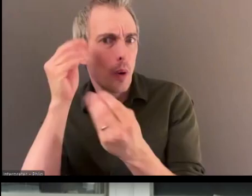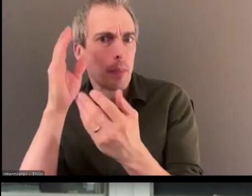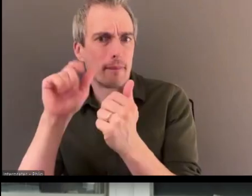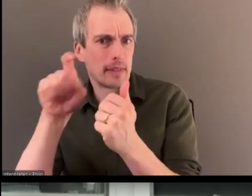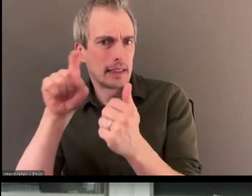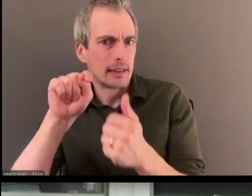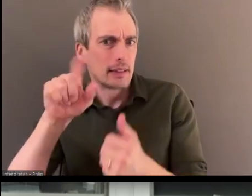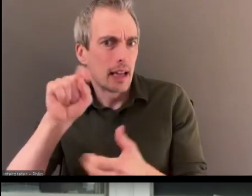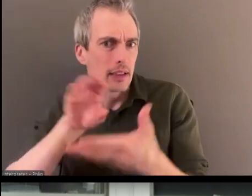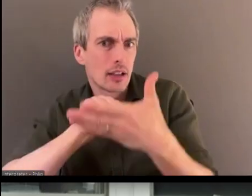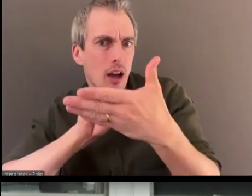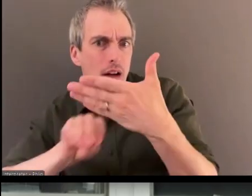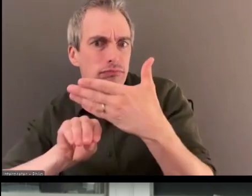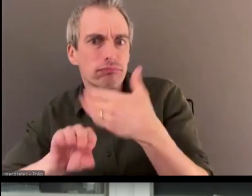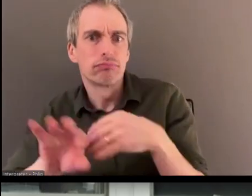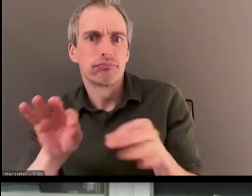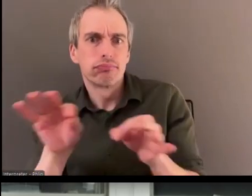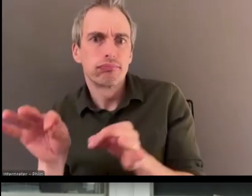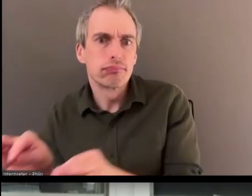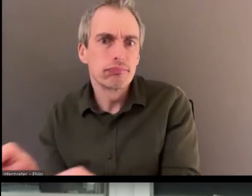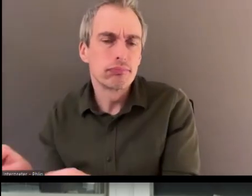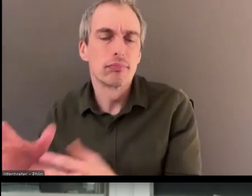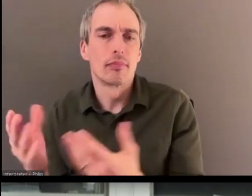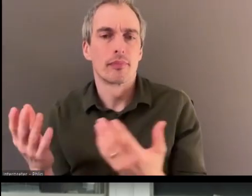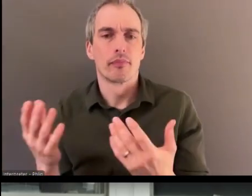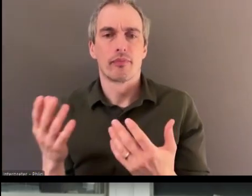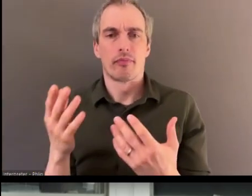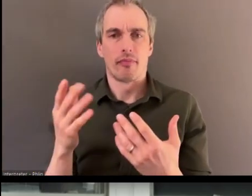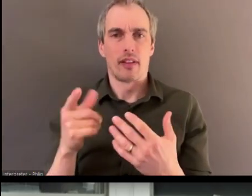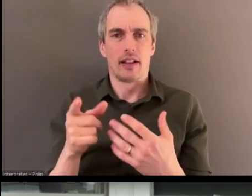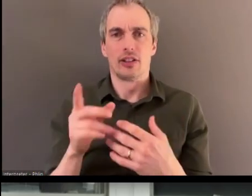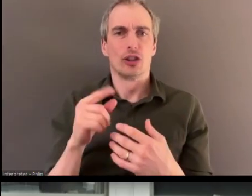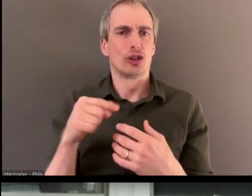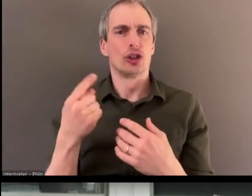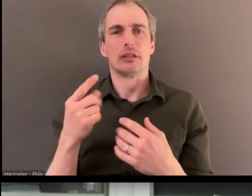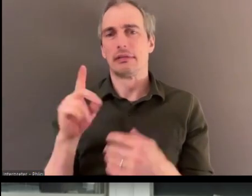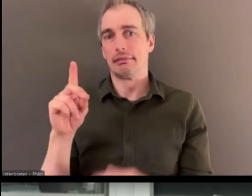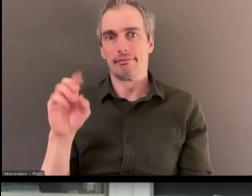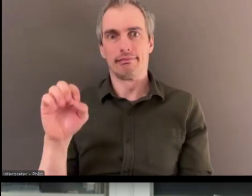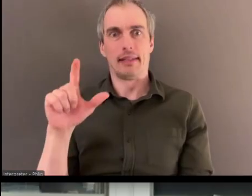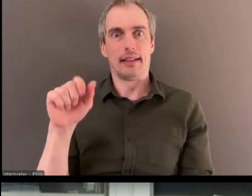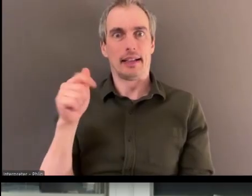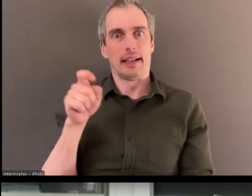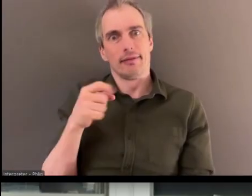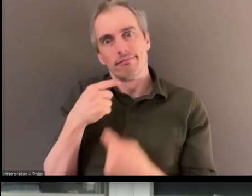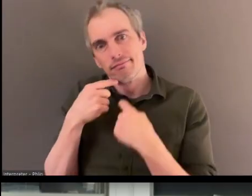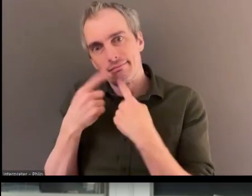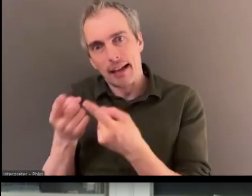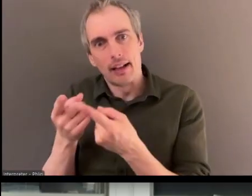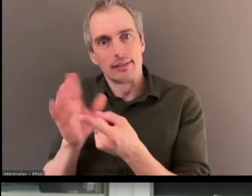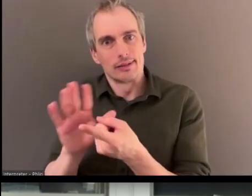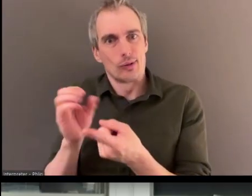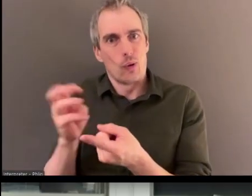necessary context like the page context, the heading structure, the image itself, and the neighboring... text content.